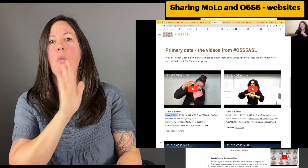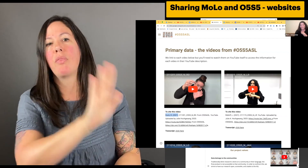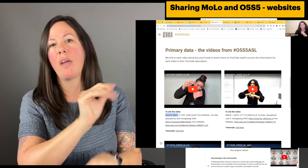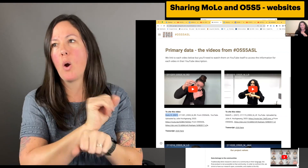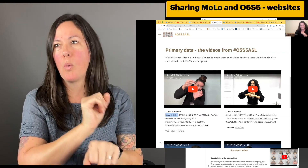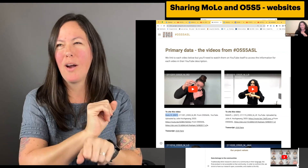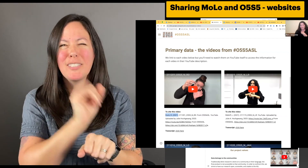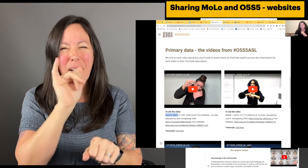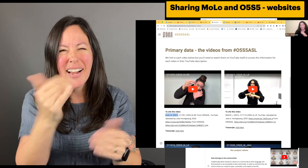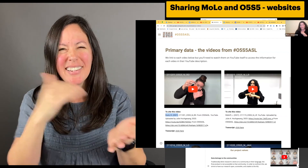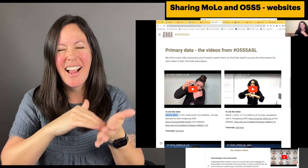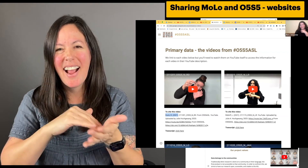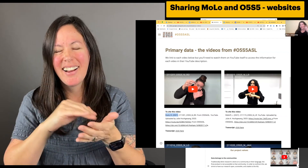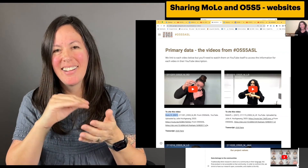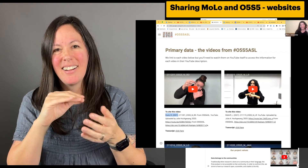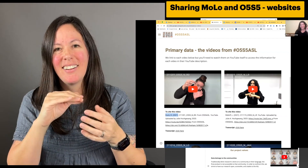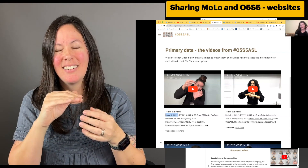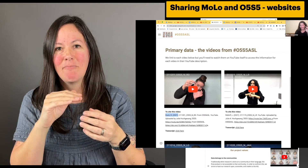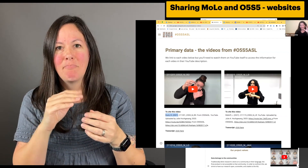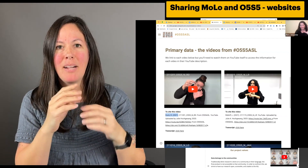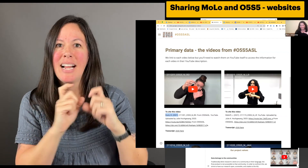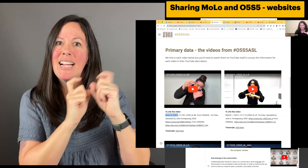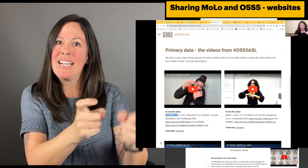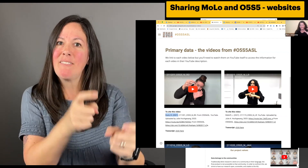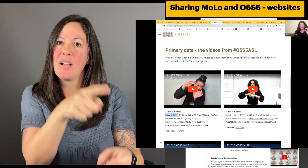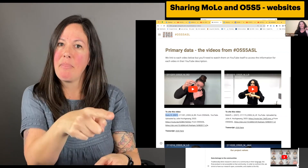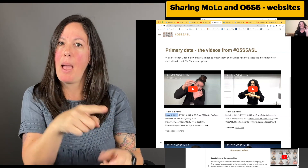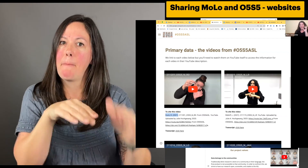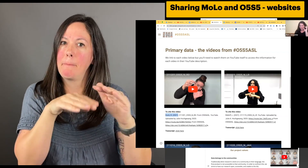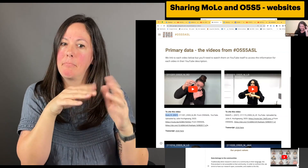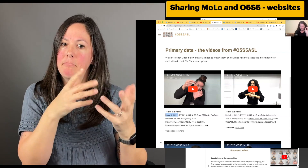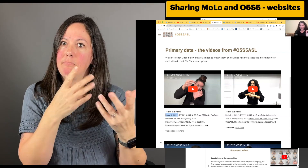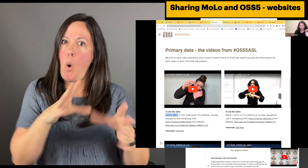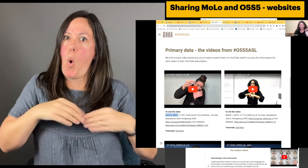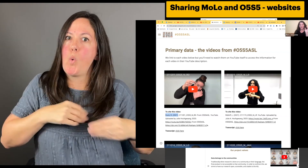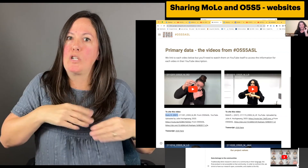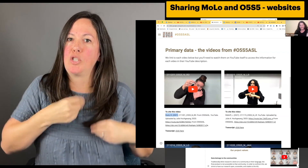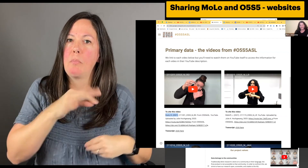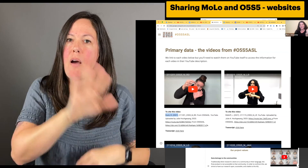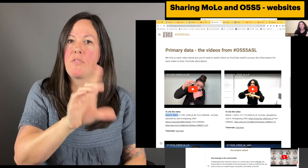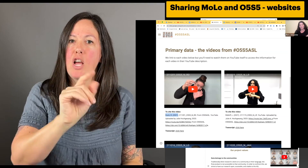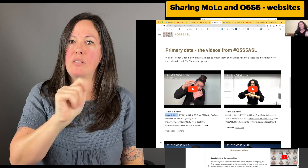researcher who is the lead author on this citation the author is the person